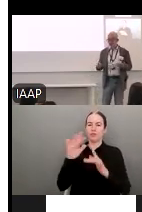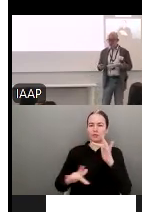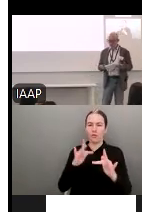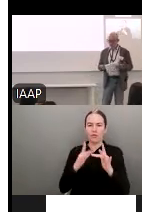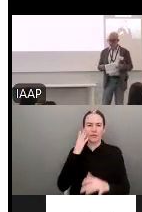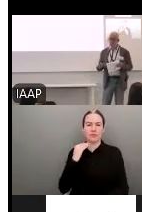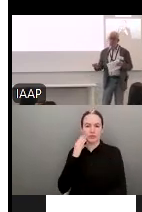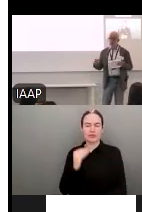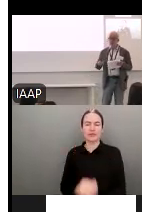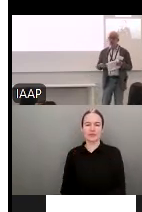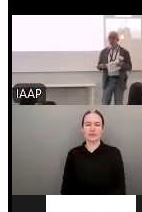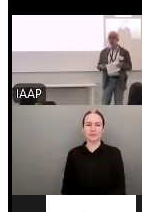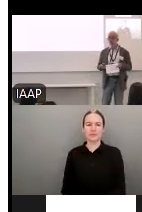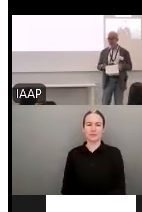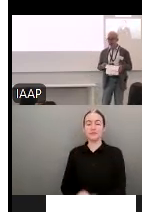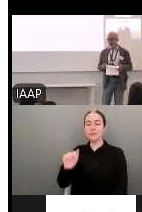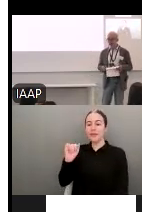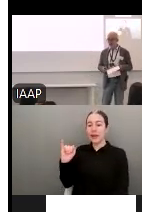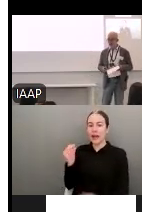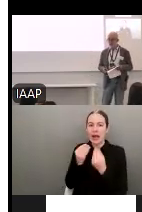which I, I've been, put your findings for, for a period for.